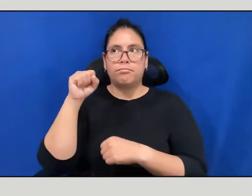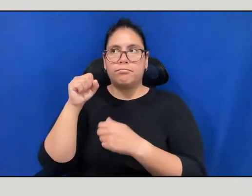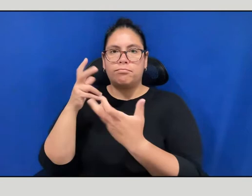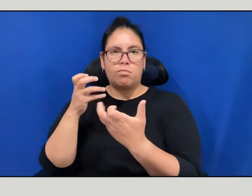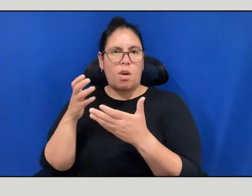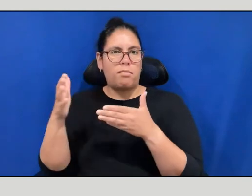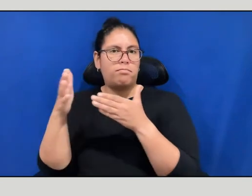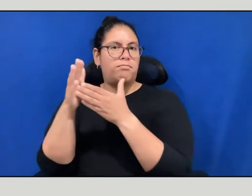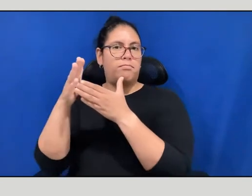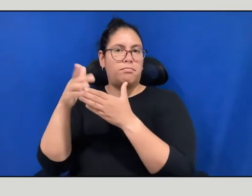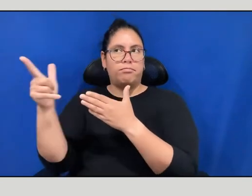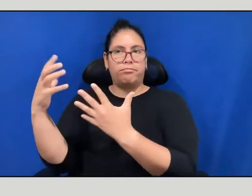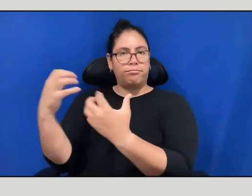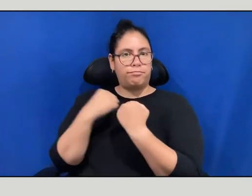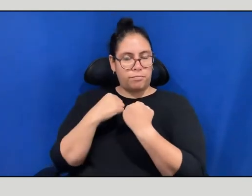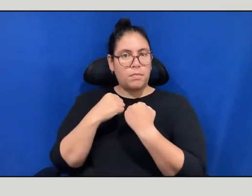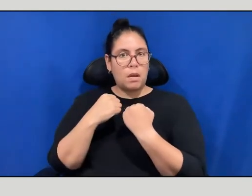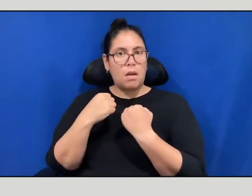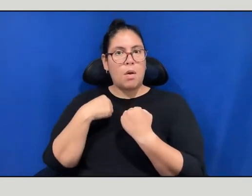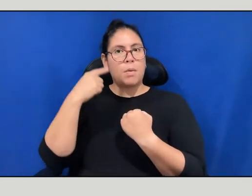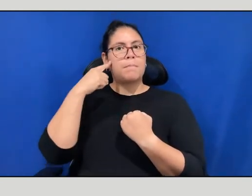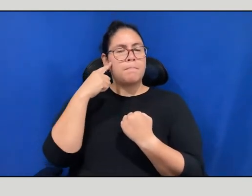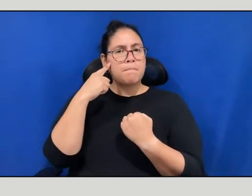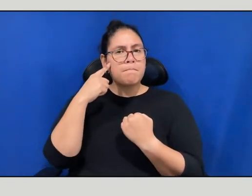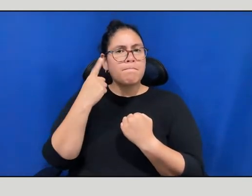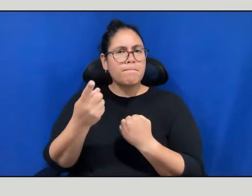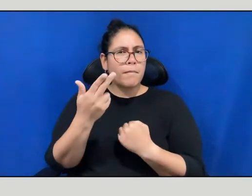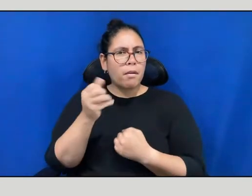But I was thinking how I'm going to present an image